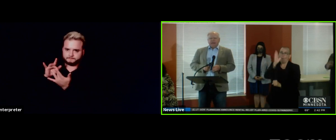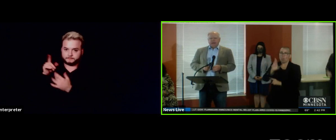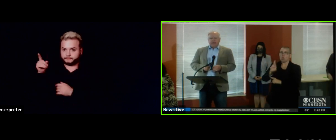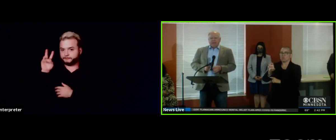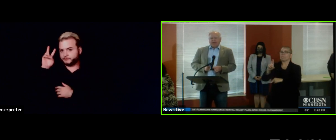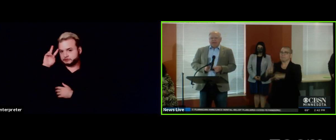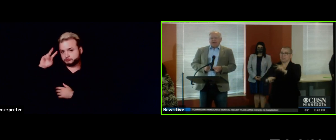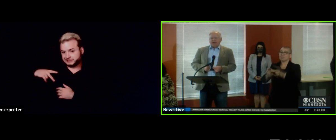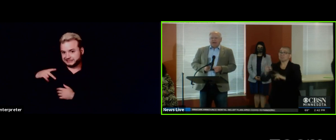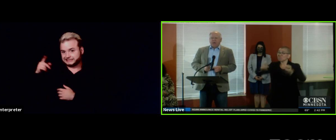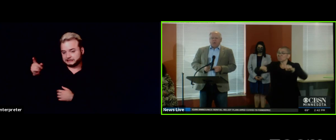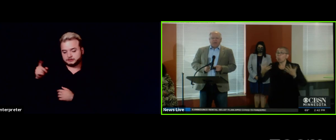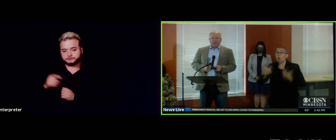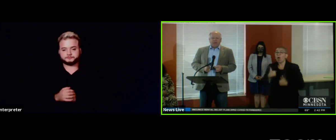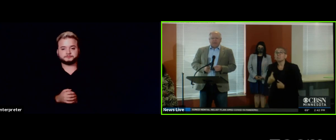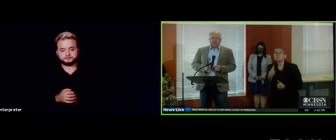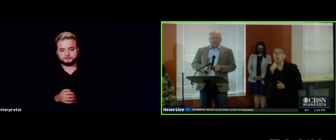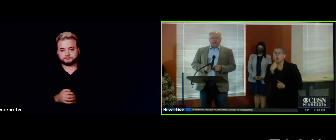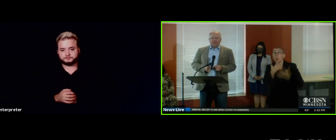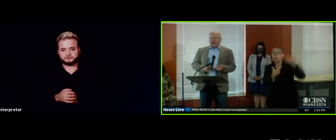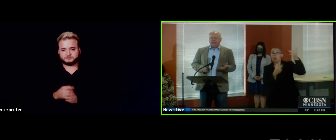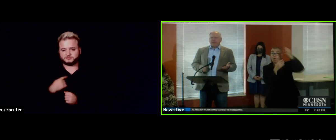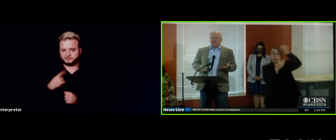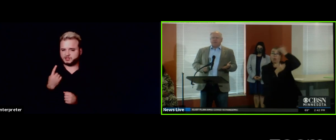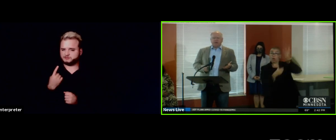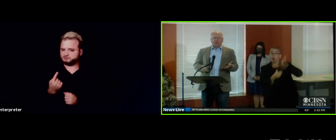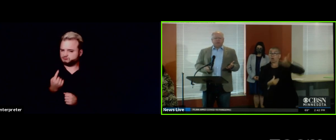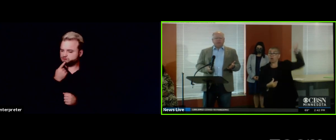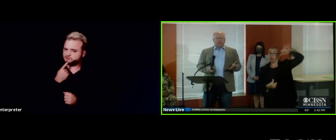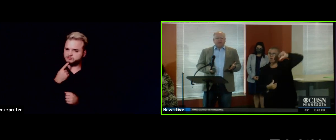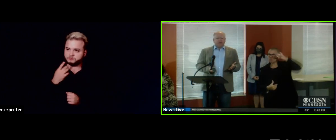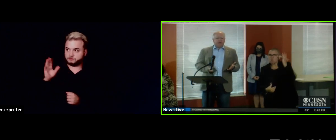about that denial was is that appeared to be some happiness among some legislators that